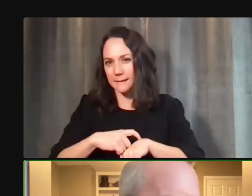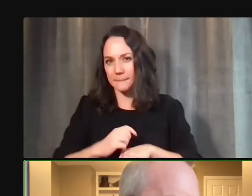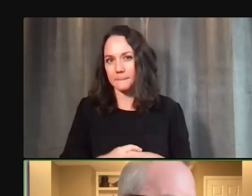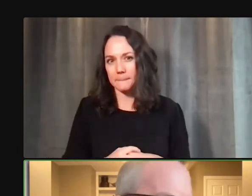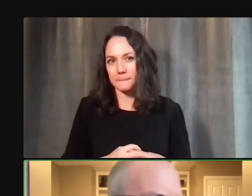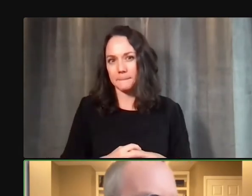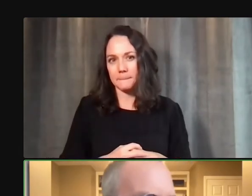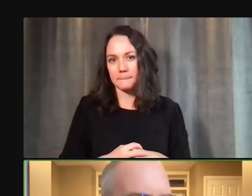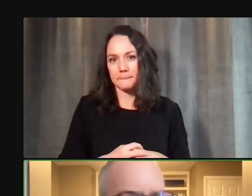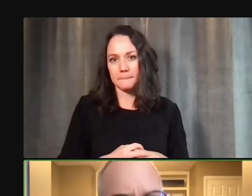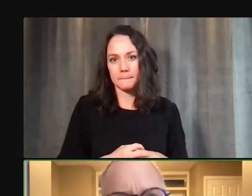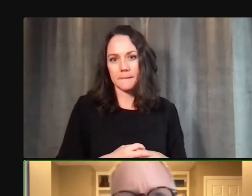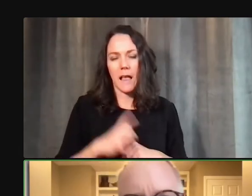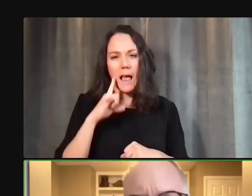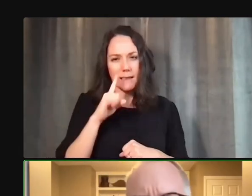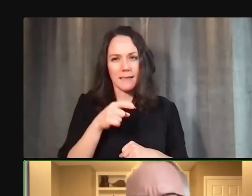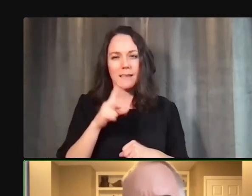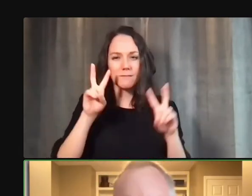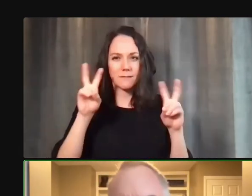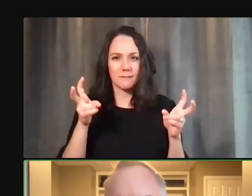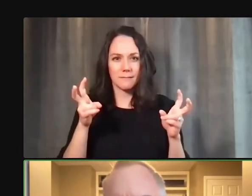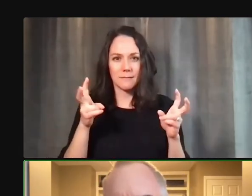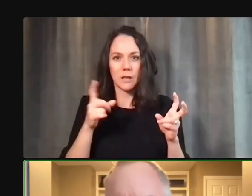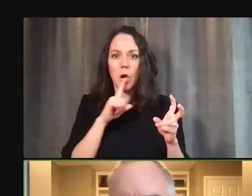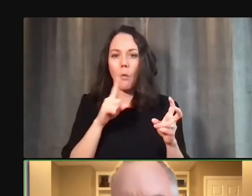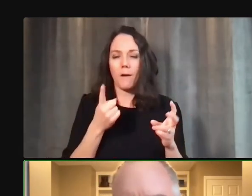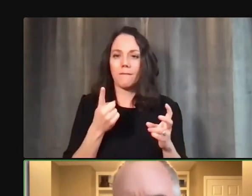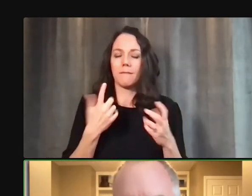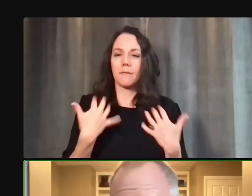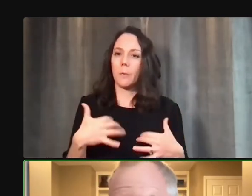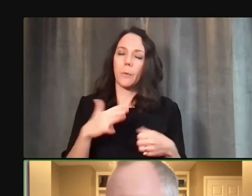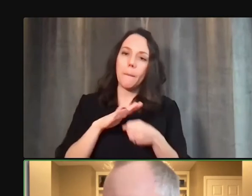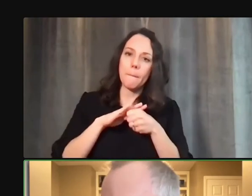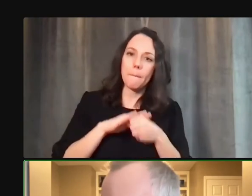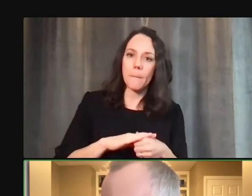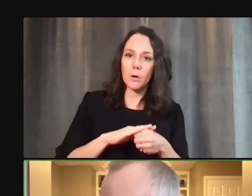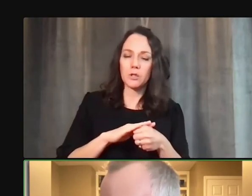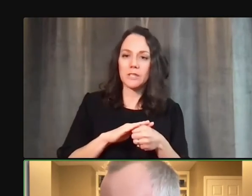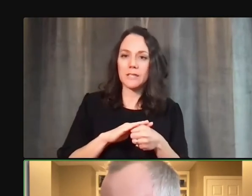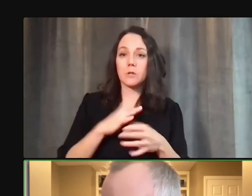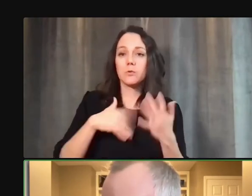what is the most pressing social issue in this country.